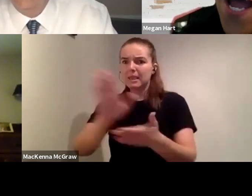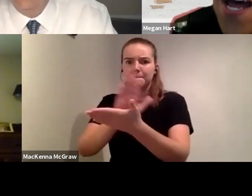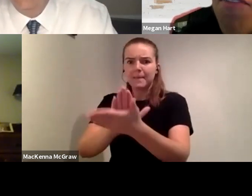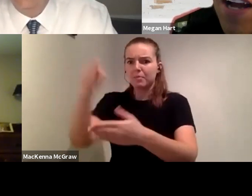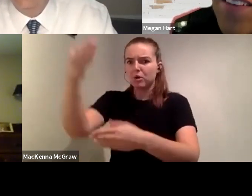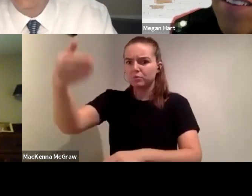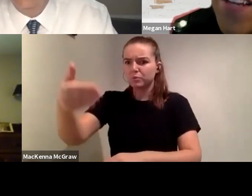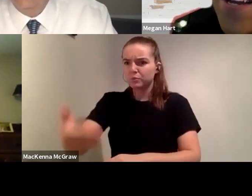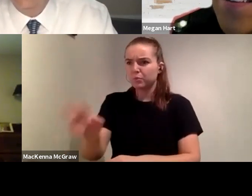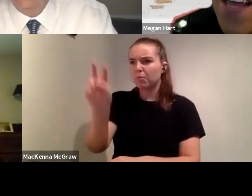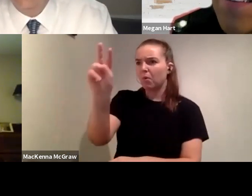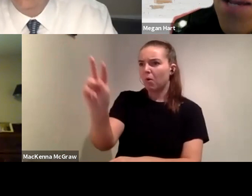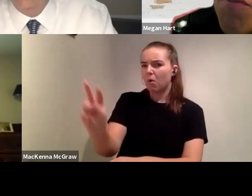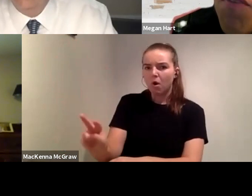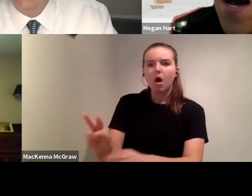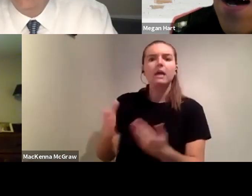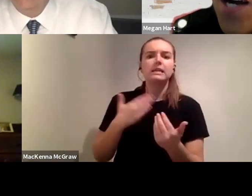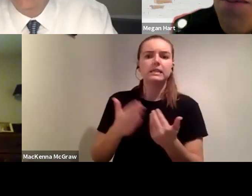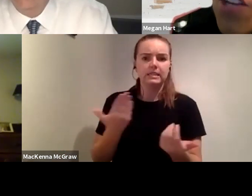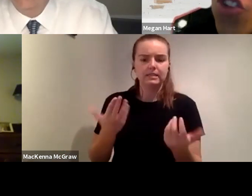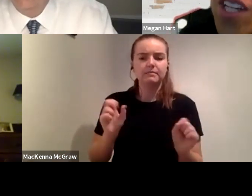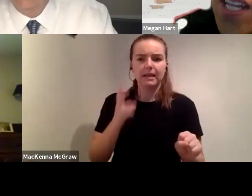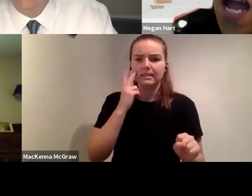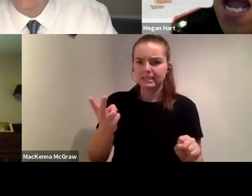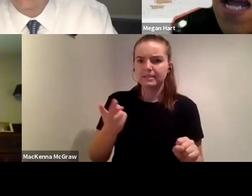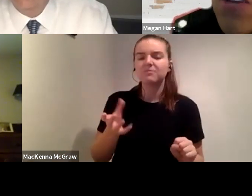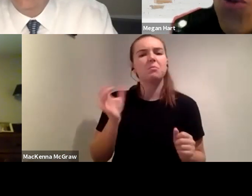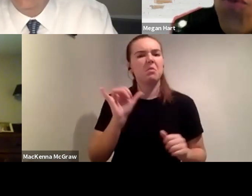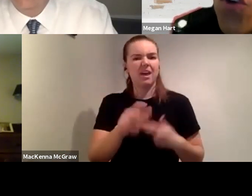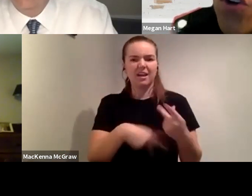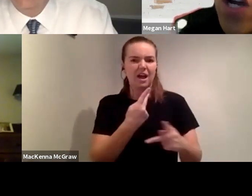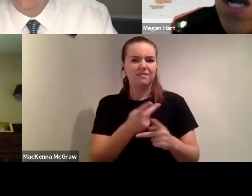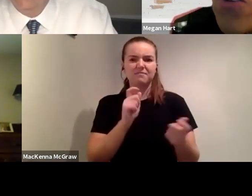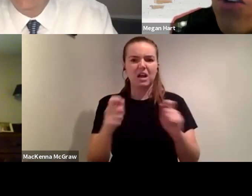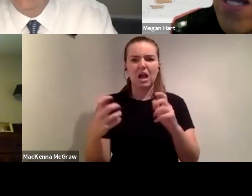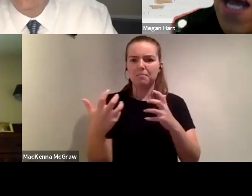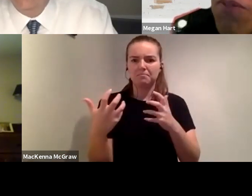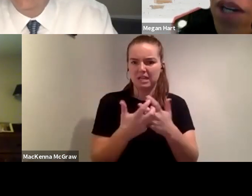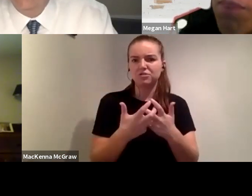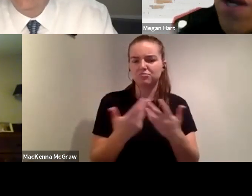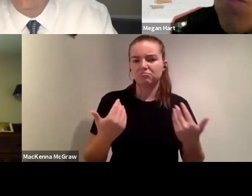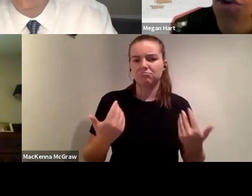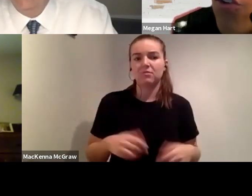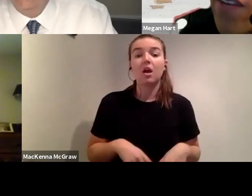Another thing that is common for people to use our paper holders next to the computer so I can refer to documents.